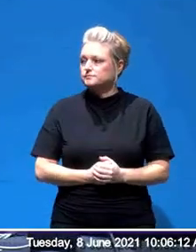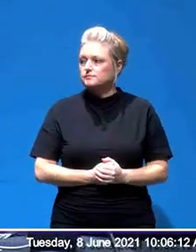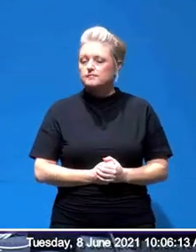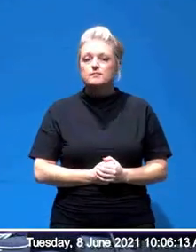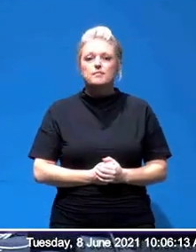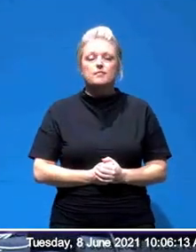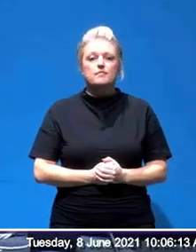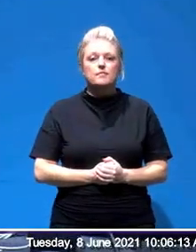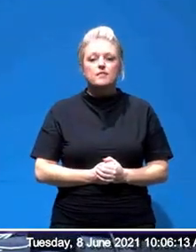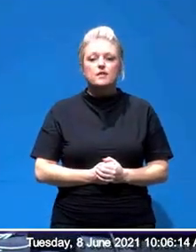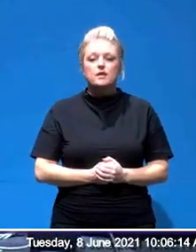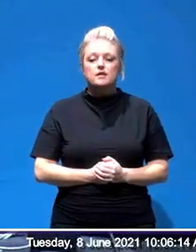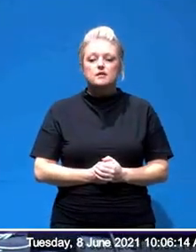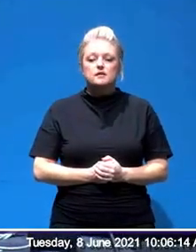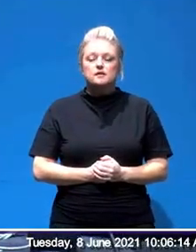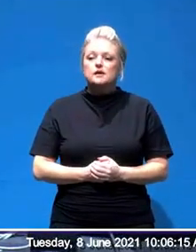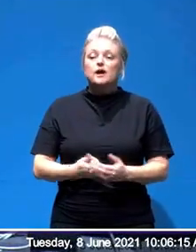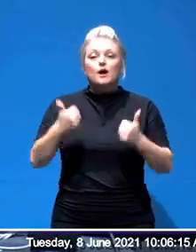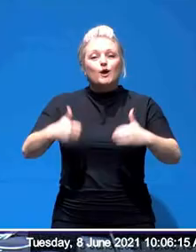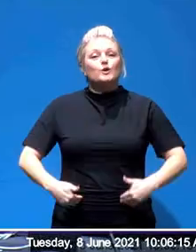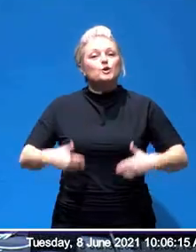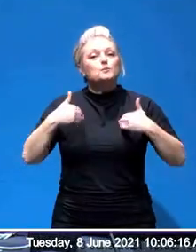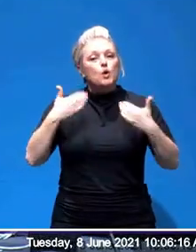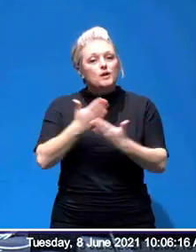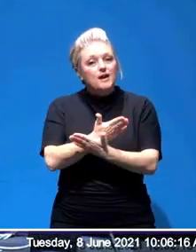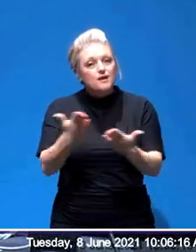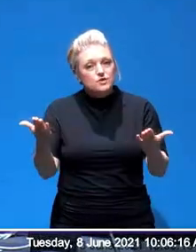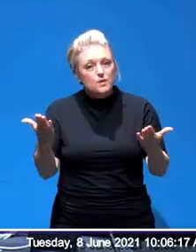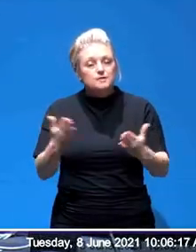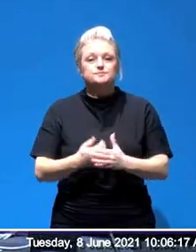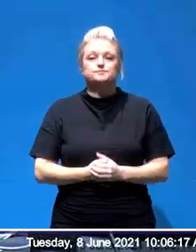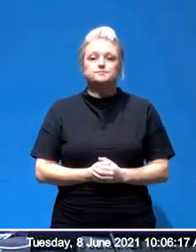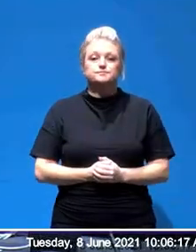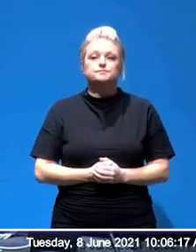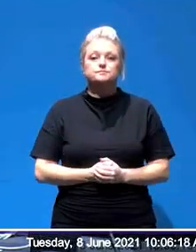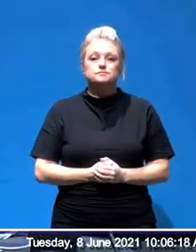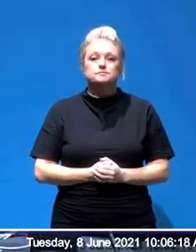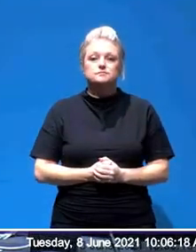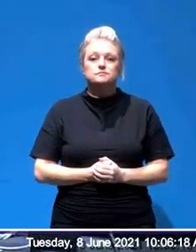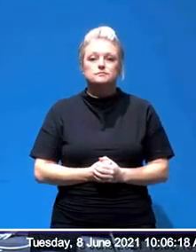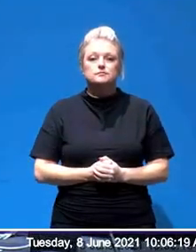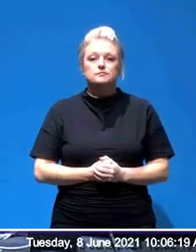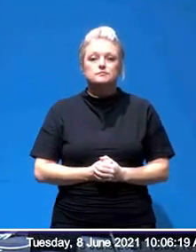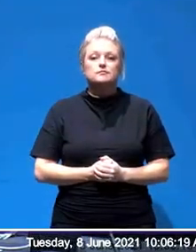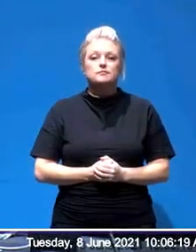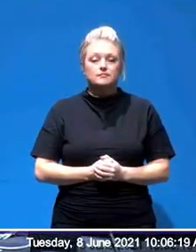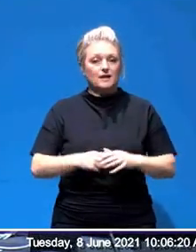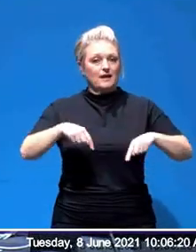Good morning, Commissioners, and to everyone following the broadcast and the proceedings in the hearing room in Adelaide.